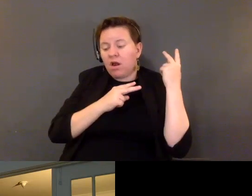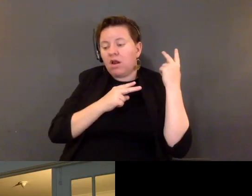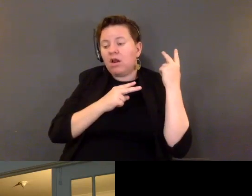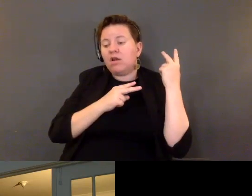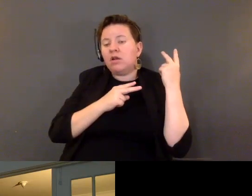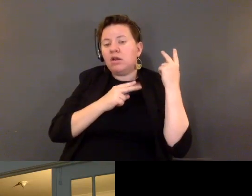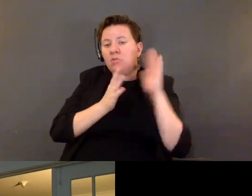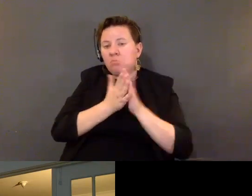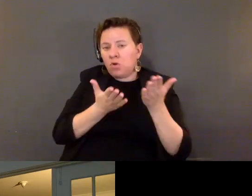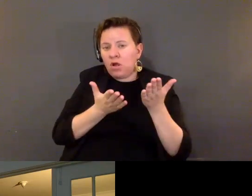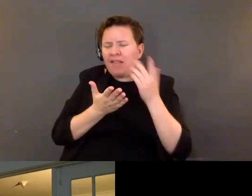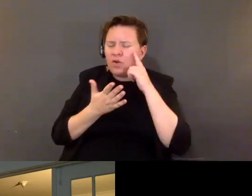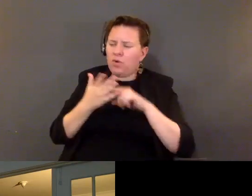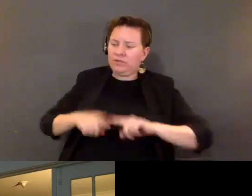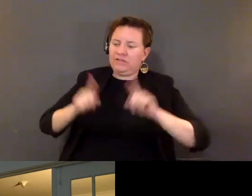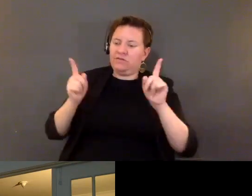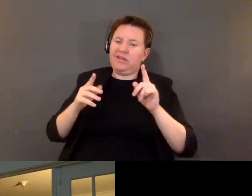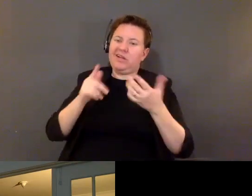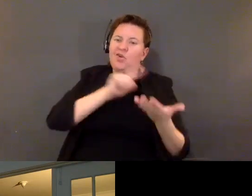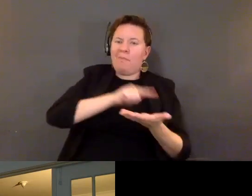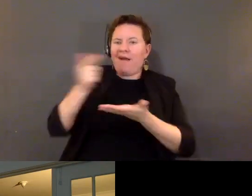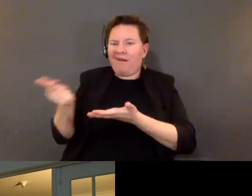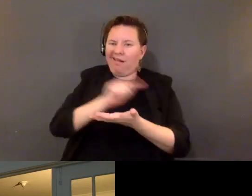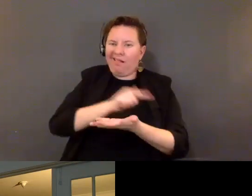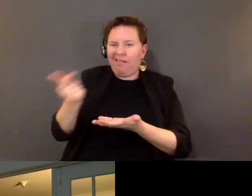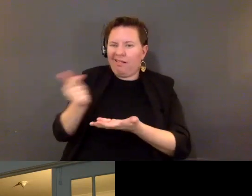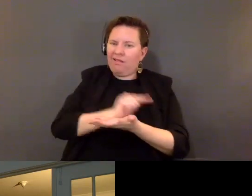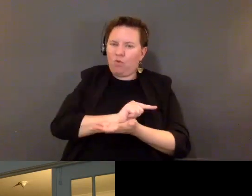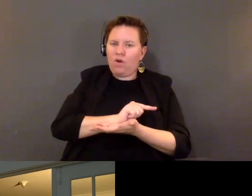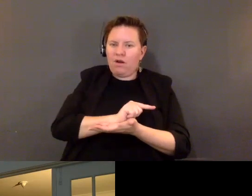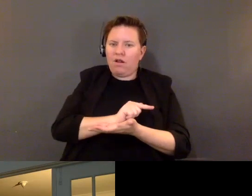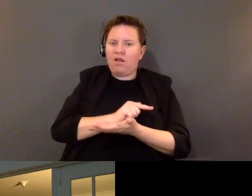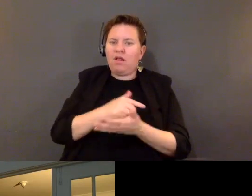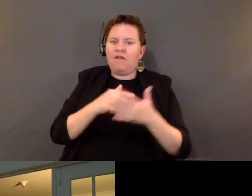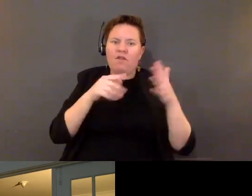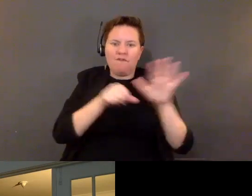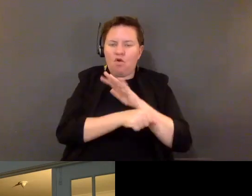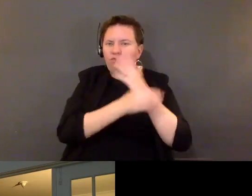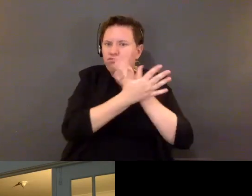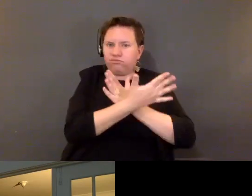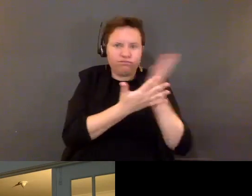was different is i got to go back and forth i got to have the full range of experience from